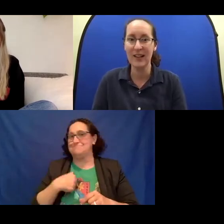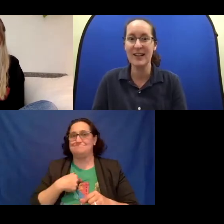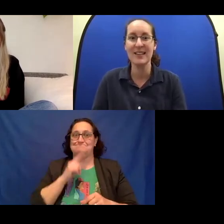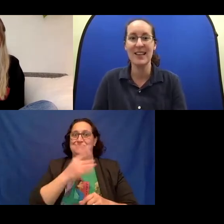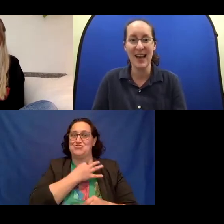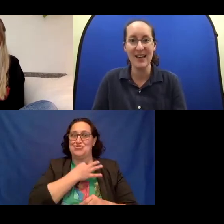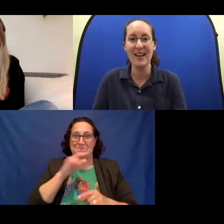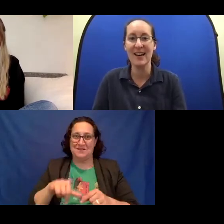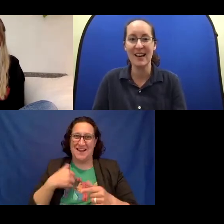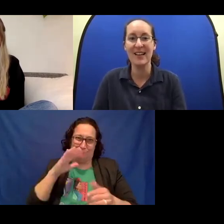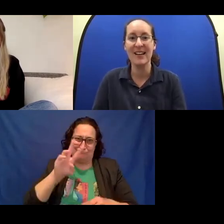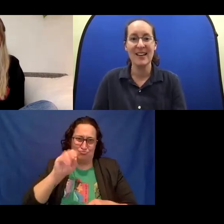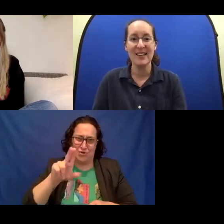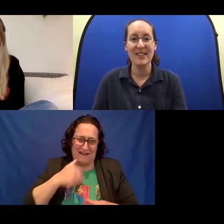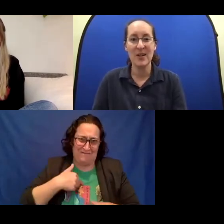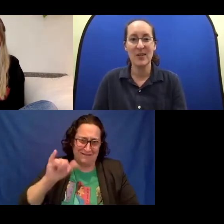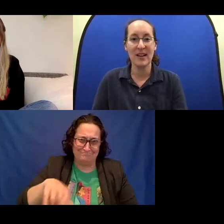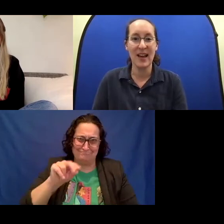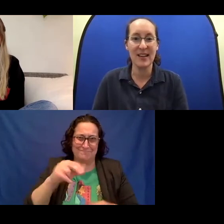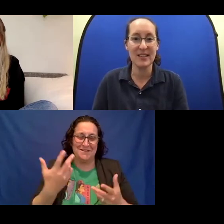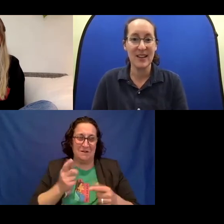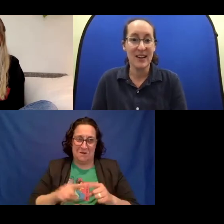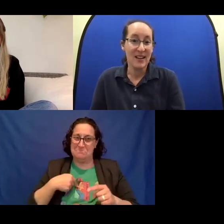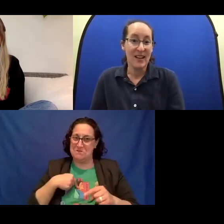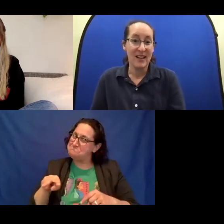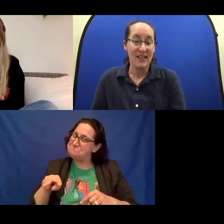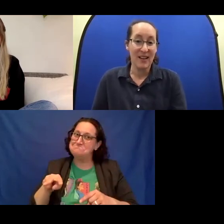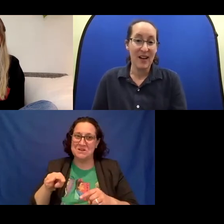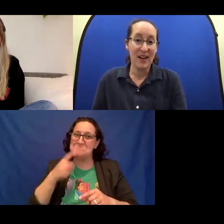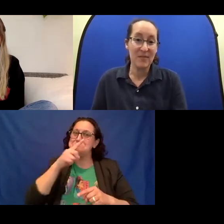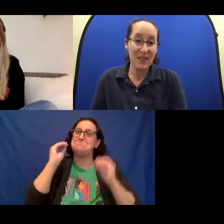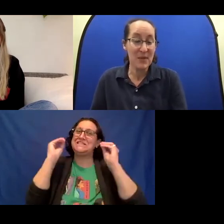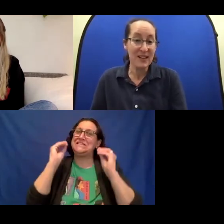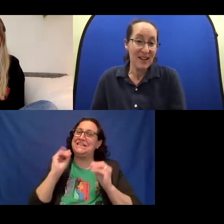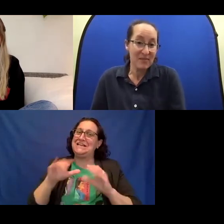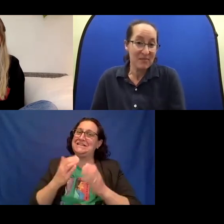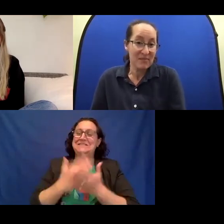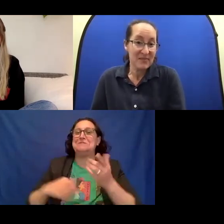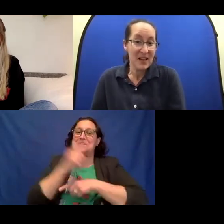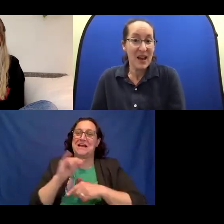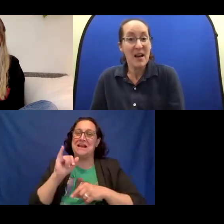for a class like that, so I mean